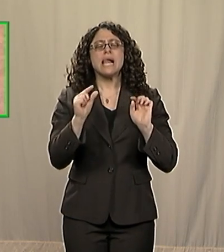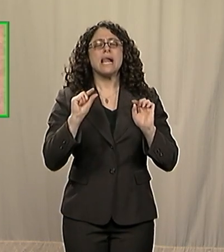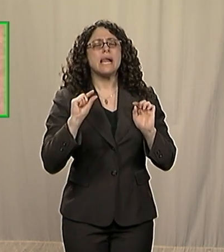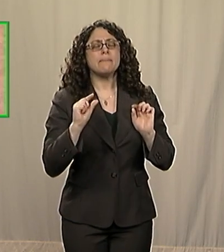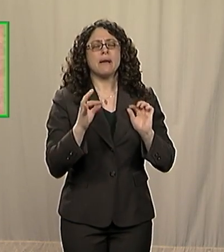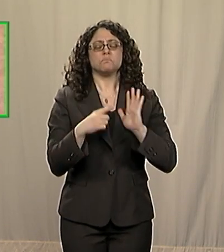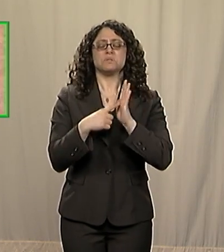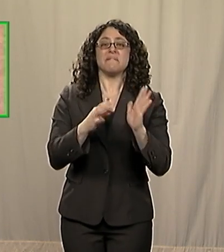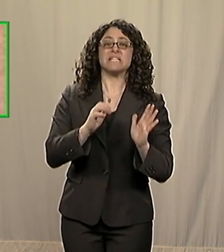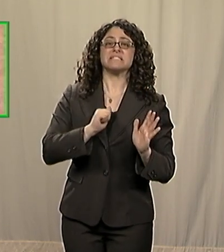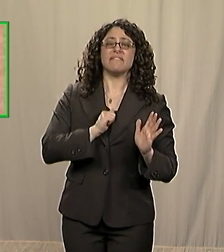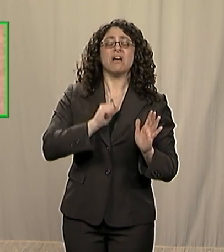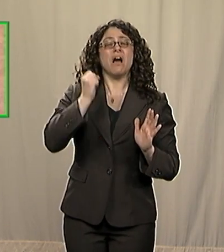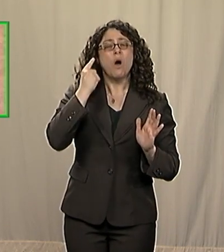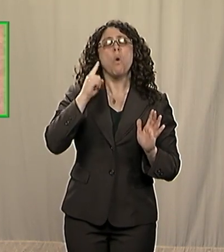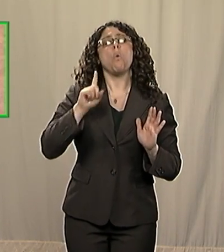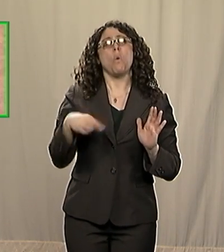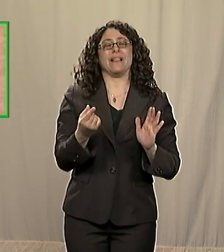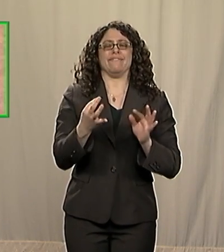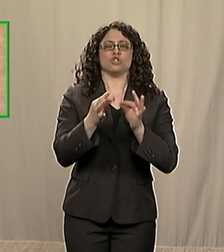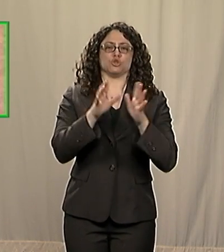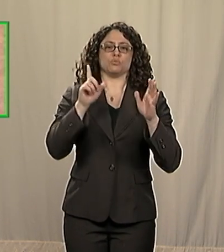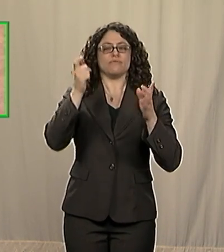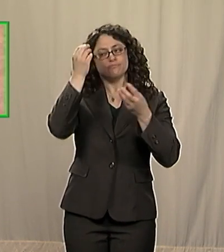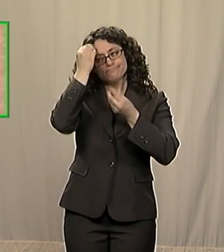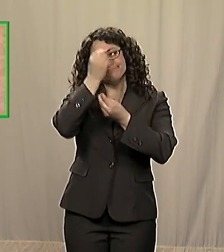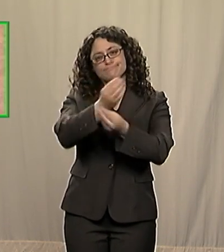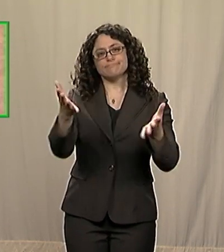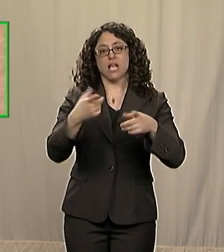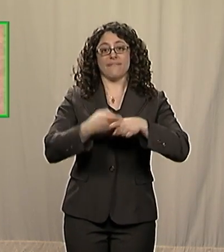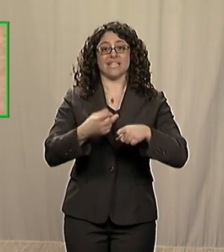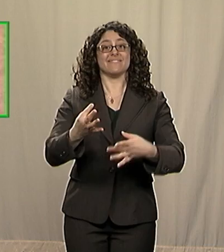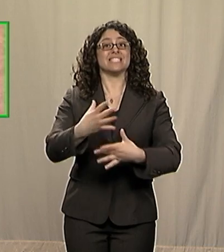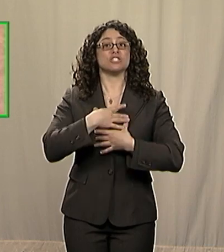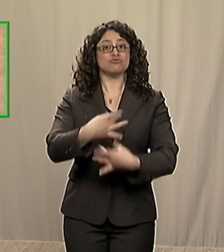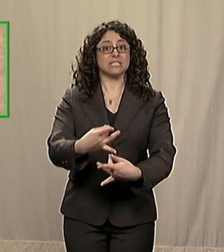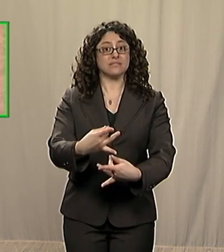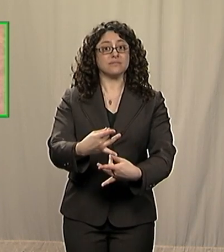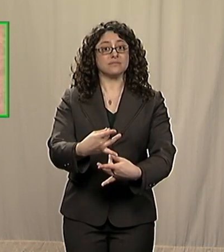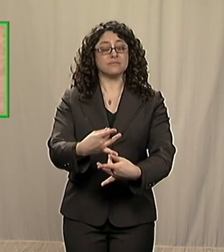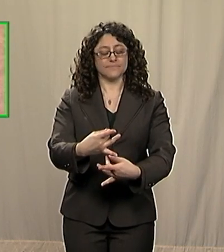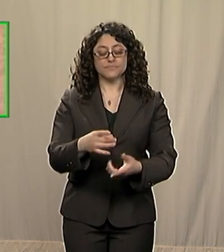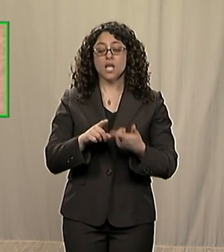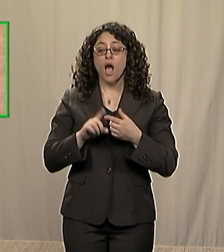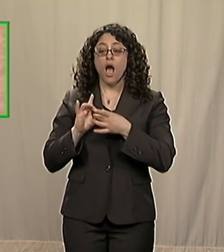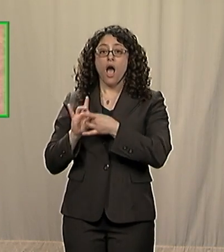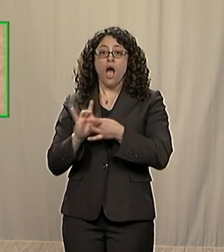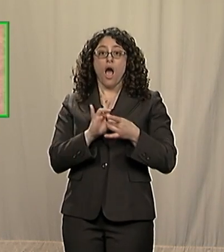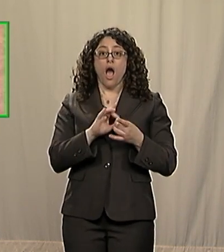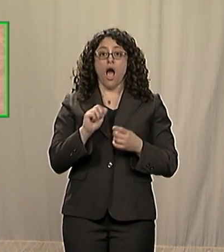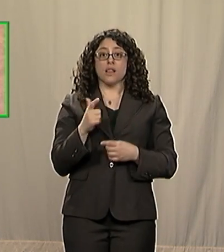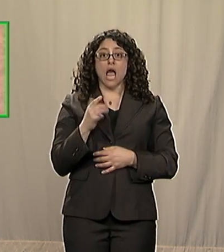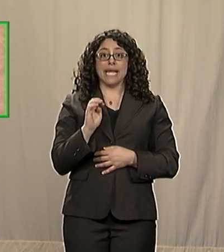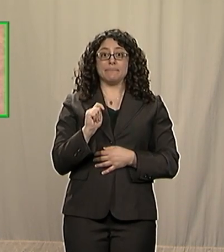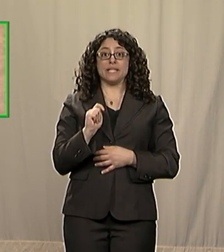is only if the interpreter has to declare any conflicts of interest. Alignment with participants, very, very prescribed.